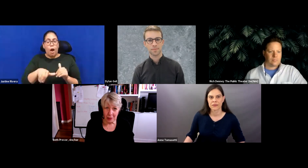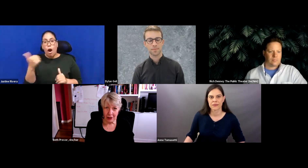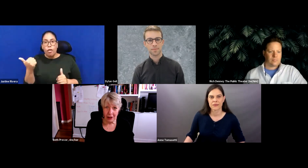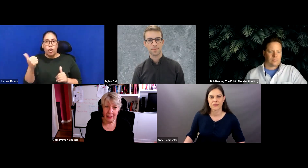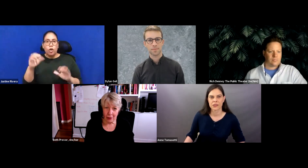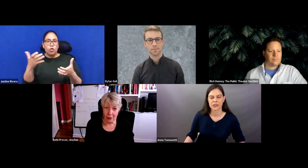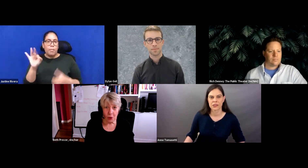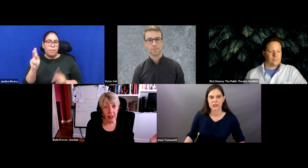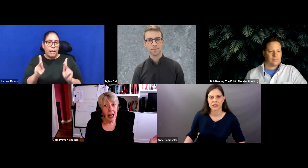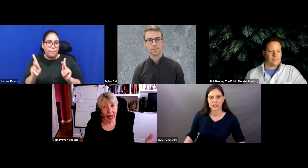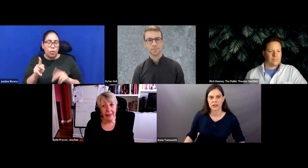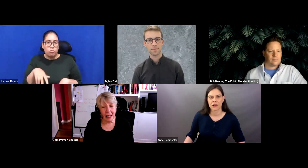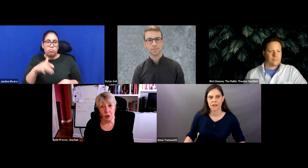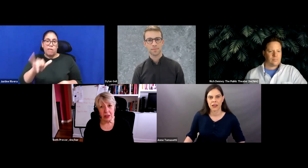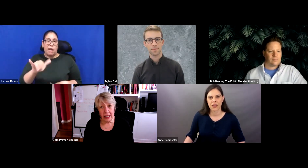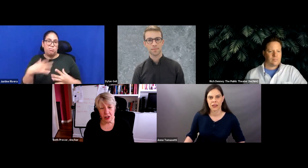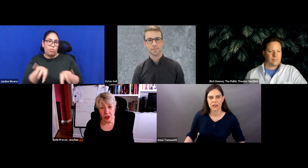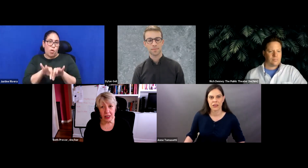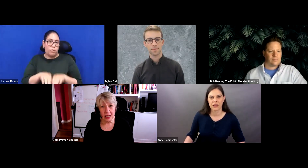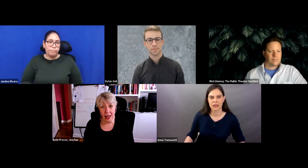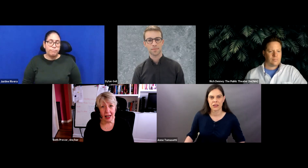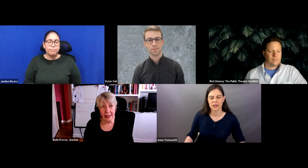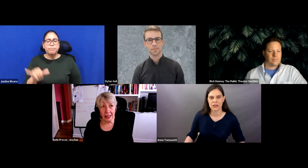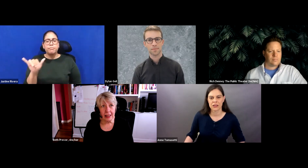people, that was important. And then I will say, too, is I did